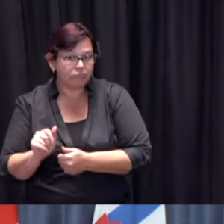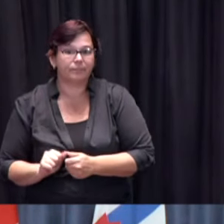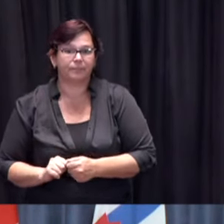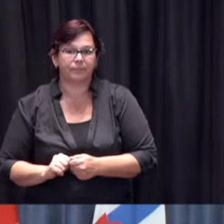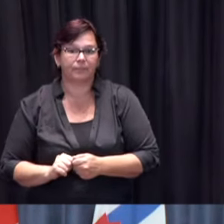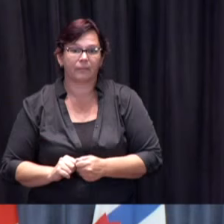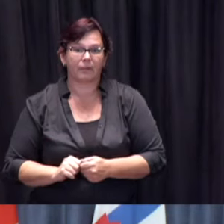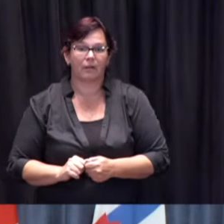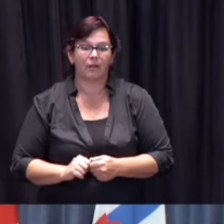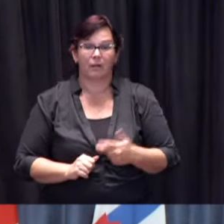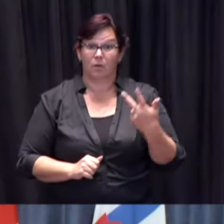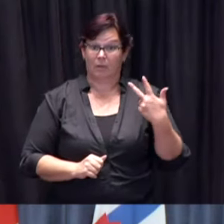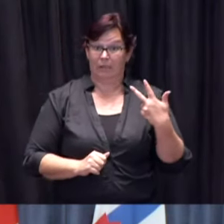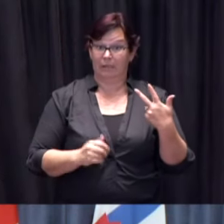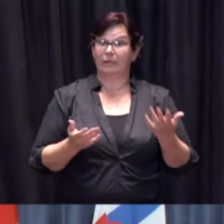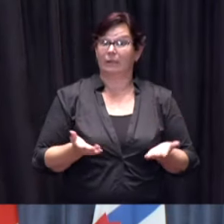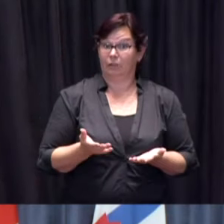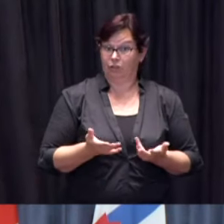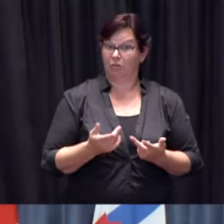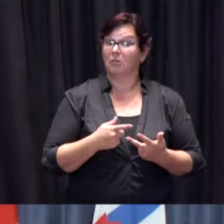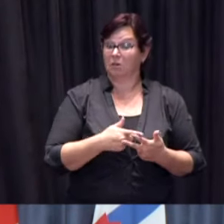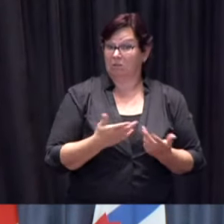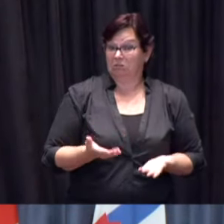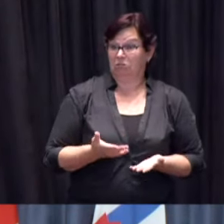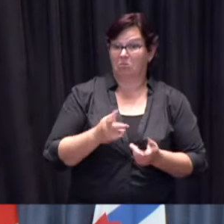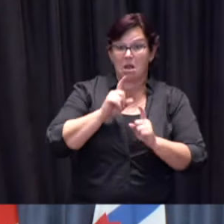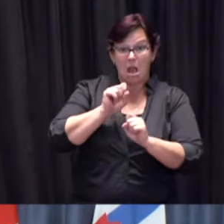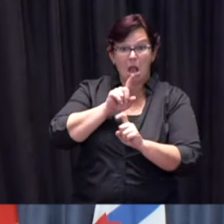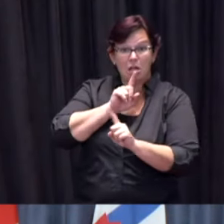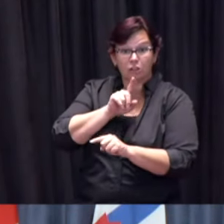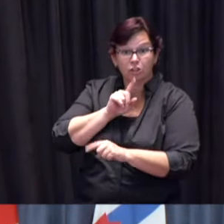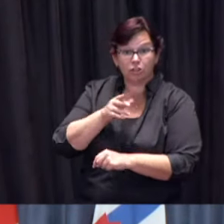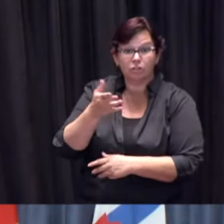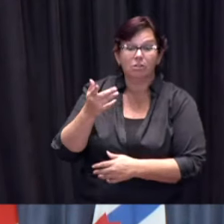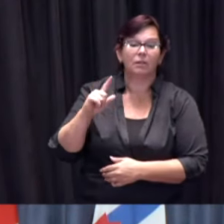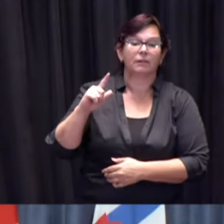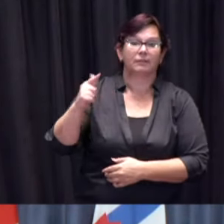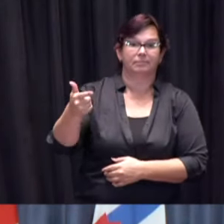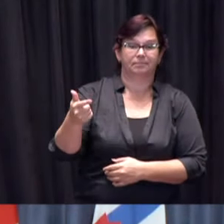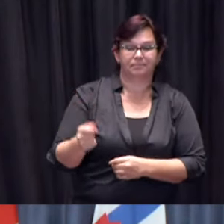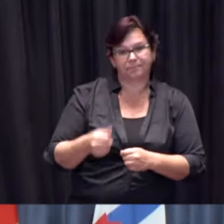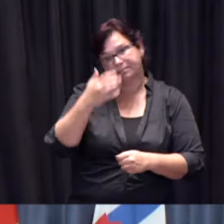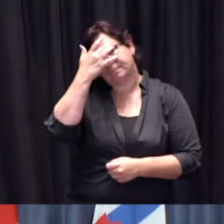First up we have Ashley Legassic from Newstalk 1010. Go ahead Ashley.